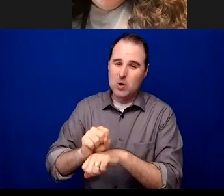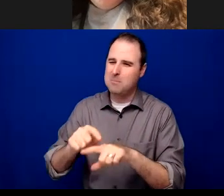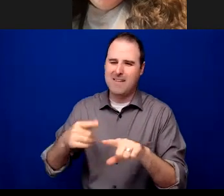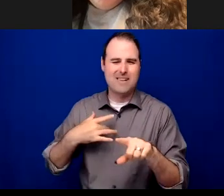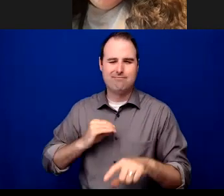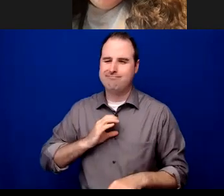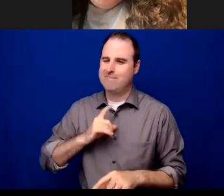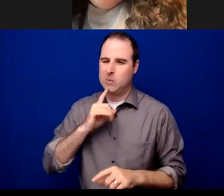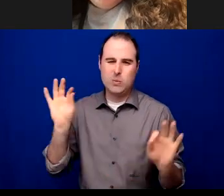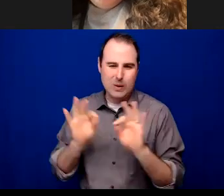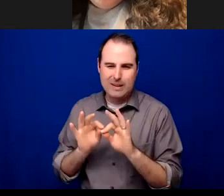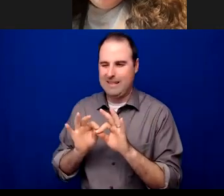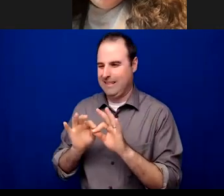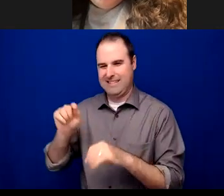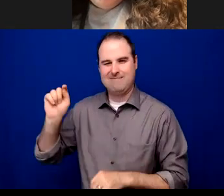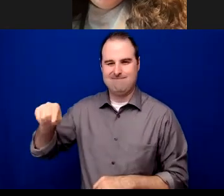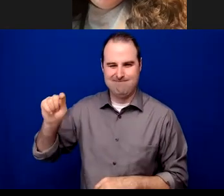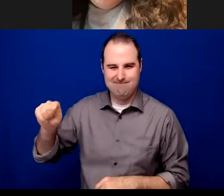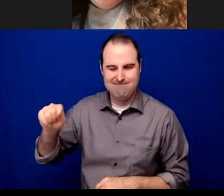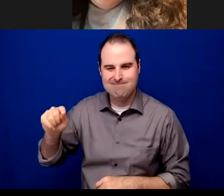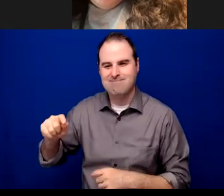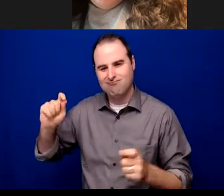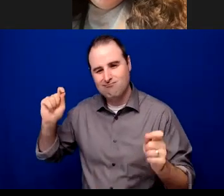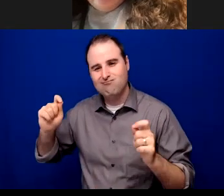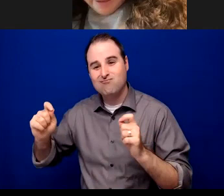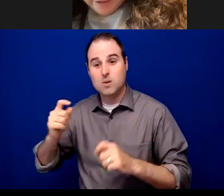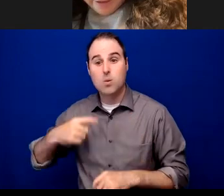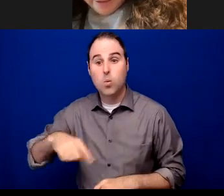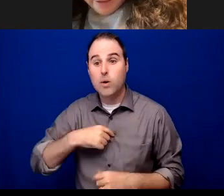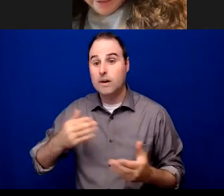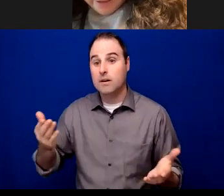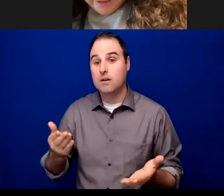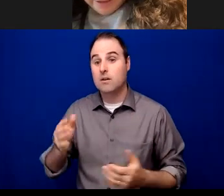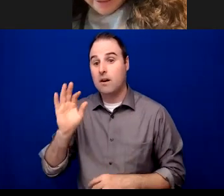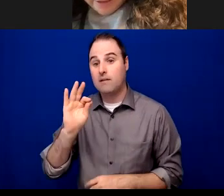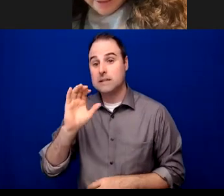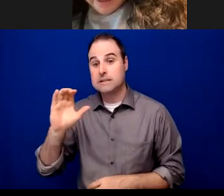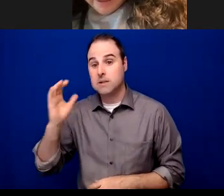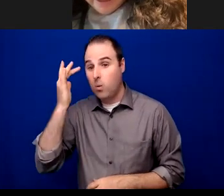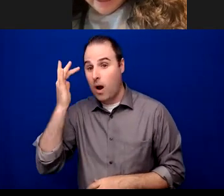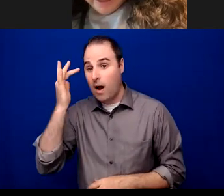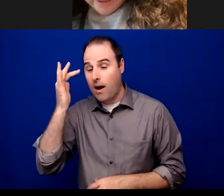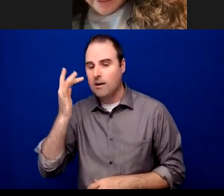We're all at FCC because we care about students and want to see them be successful.